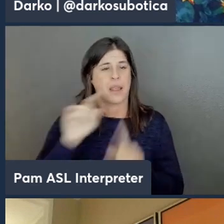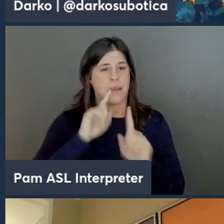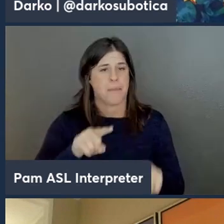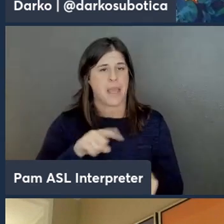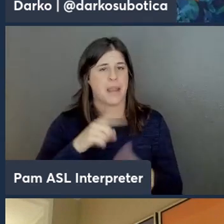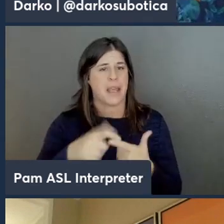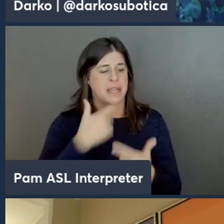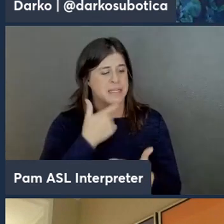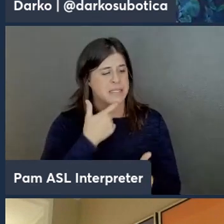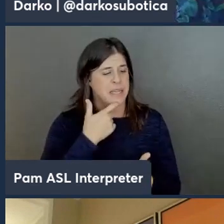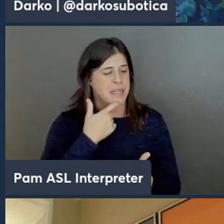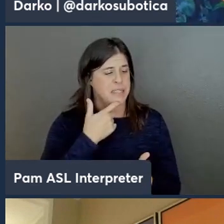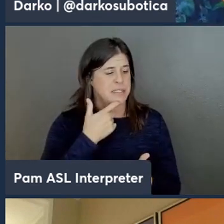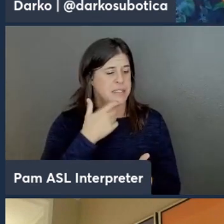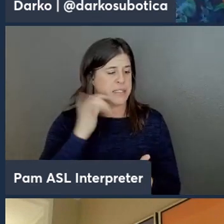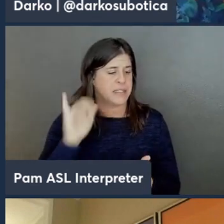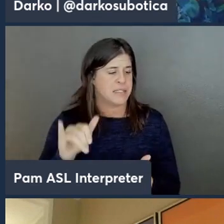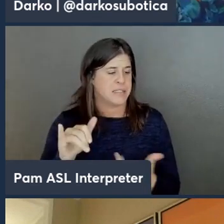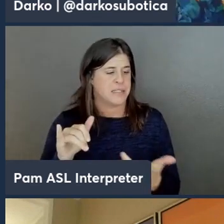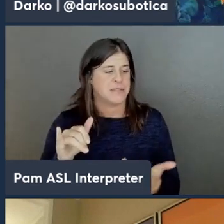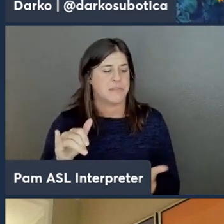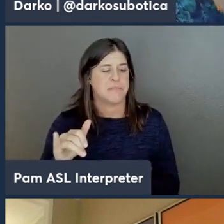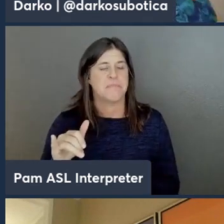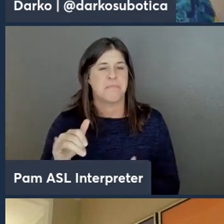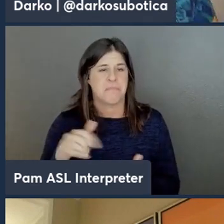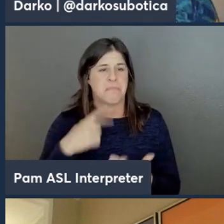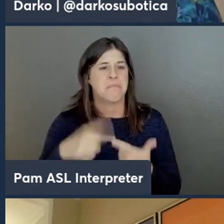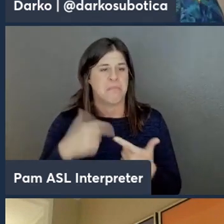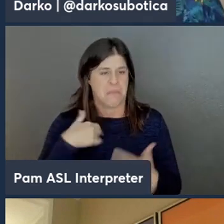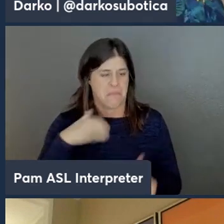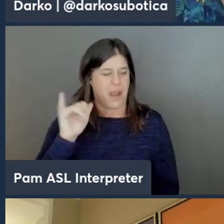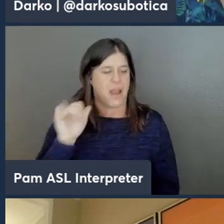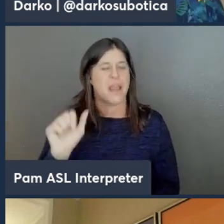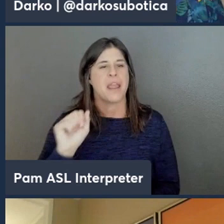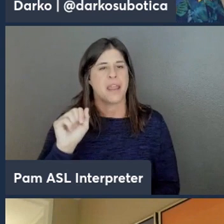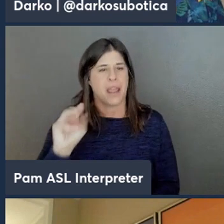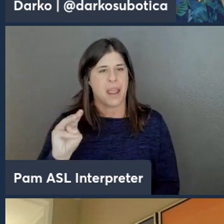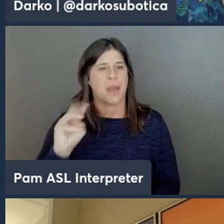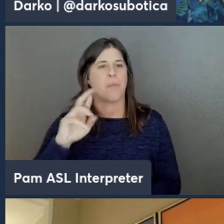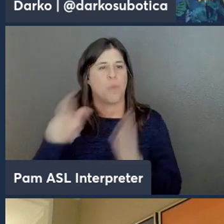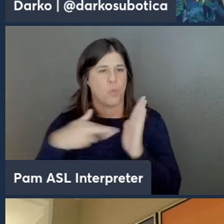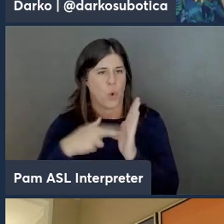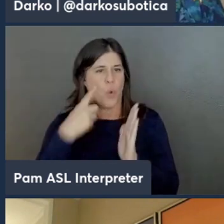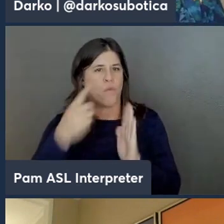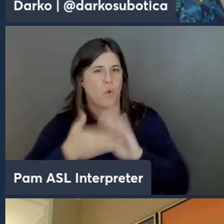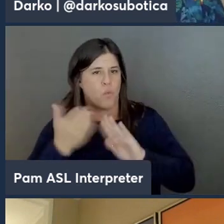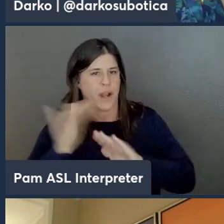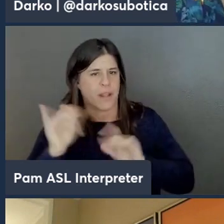well, guess what, you need to have an IAM role to run this command. Okay. So I'm gonna get started,